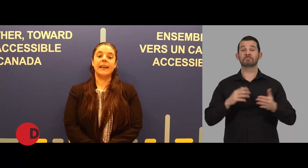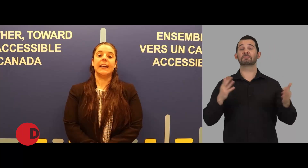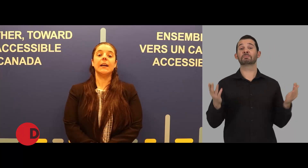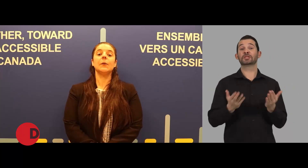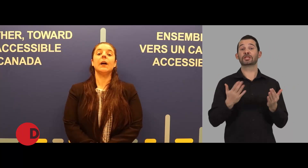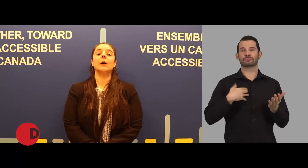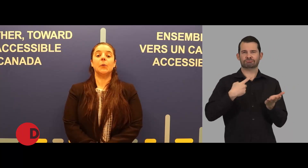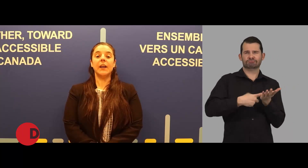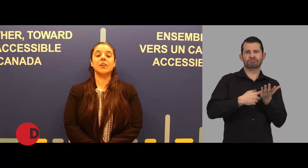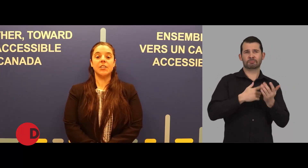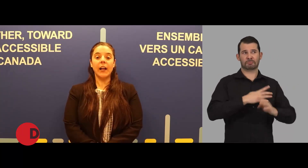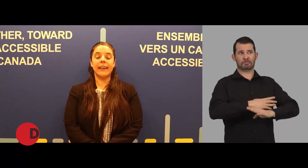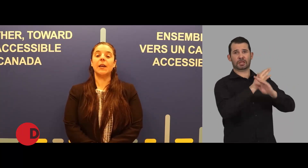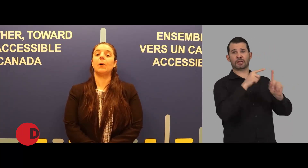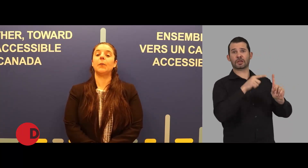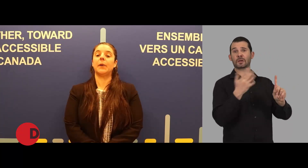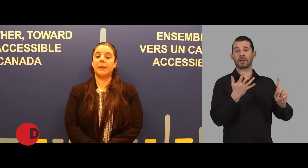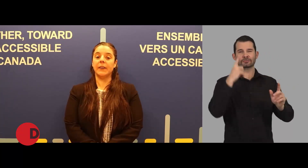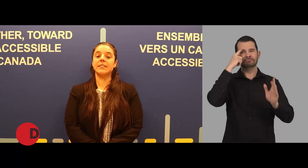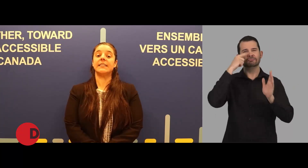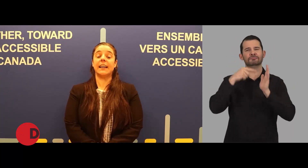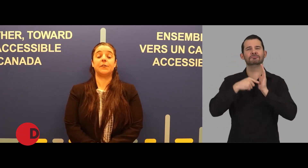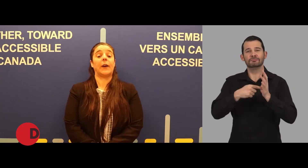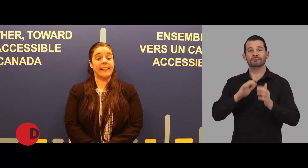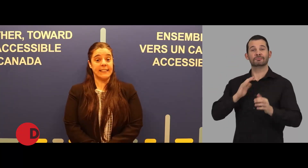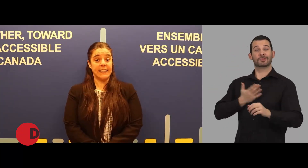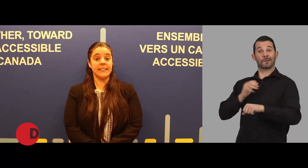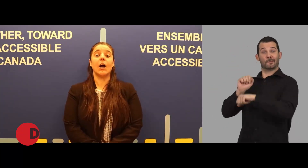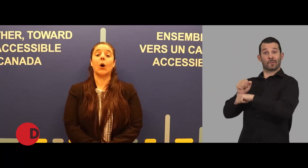Here we are talking about barriers that, for instance, our employees,